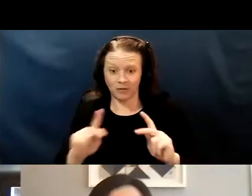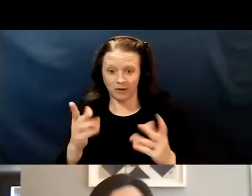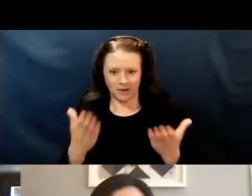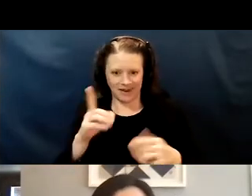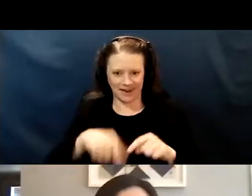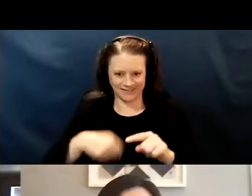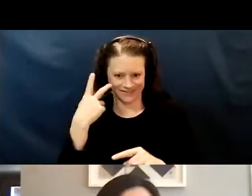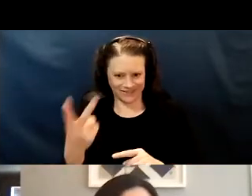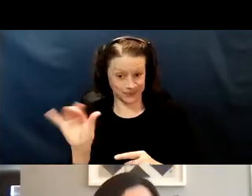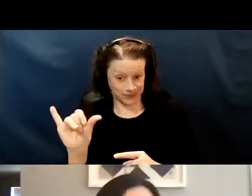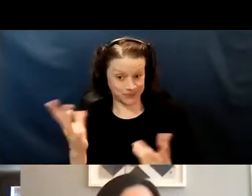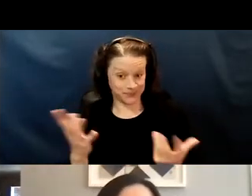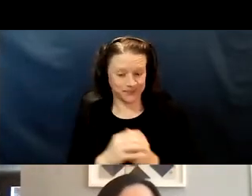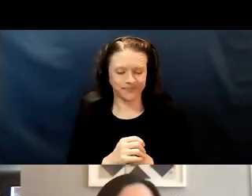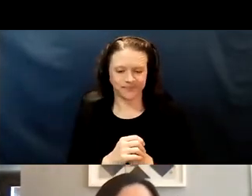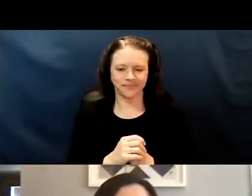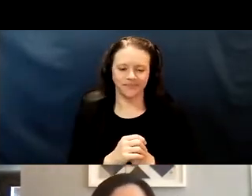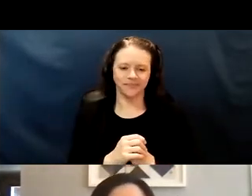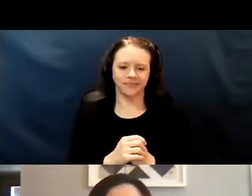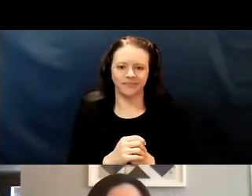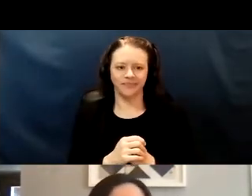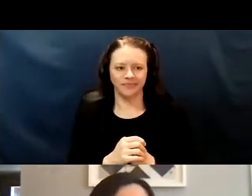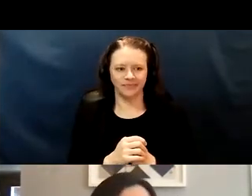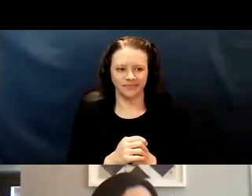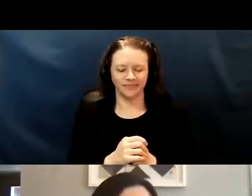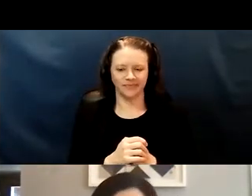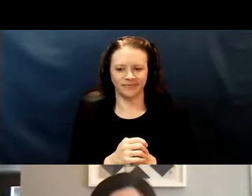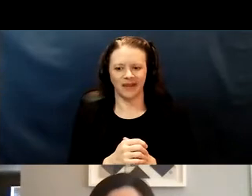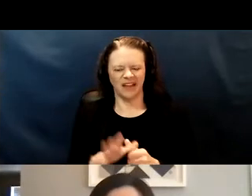to see. So in a would be a pretty low tech option